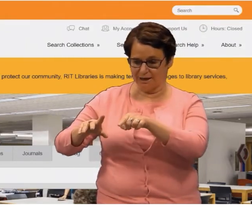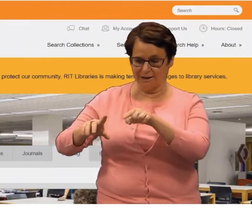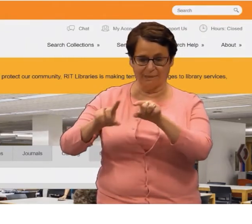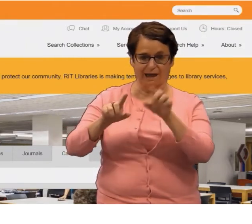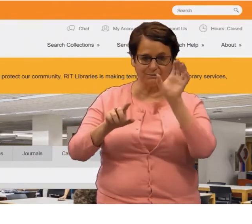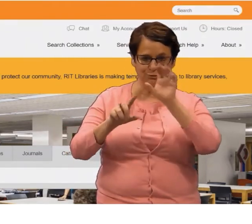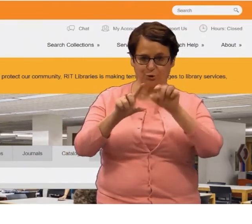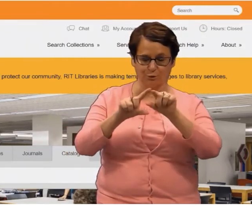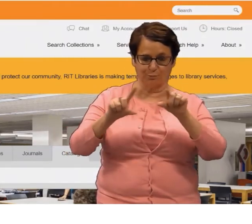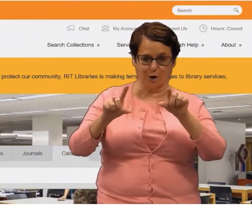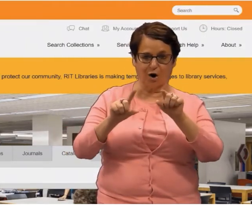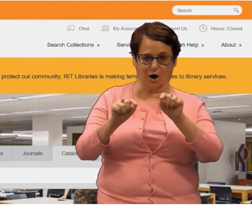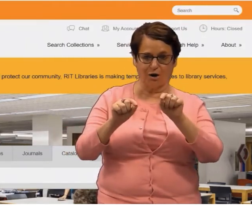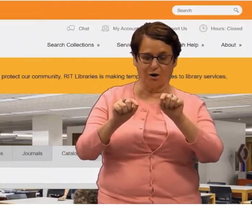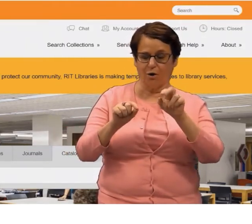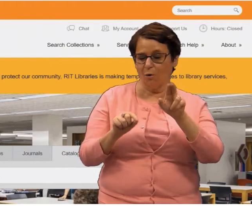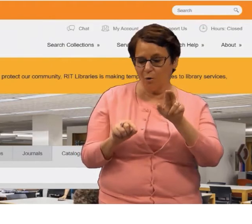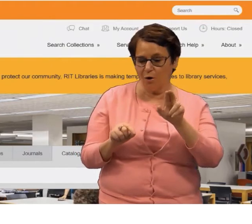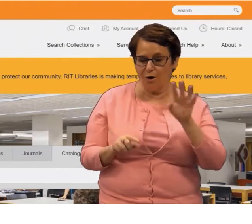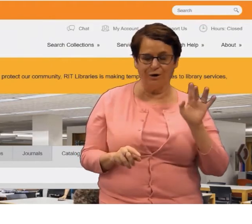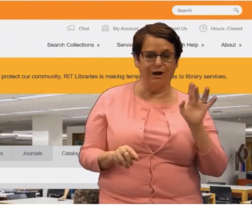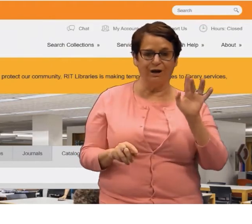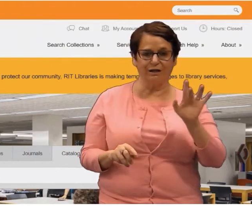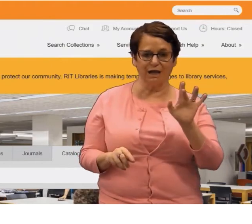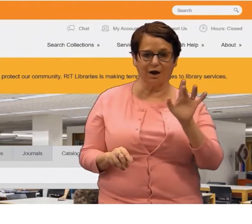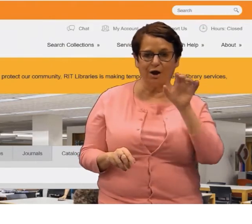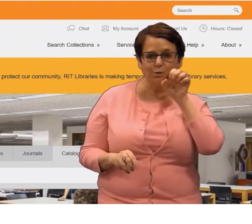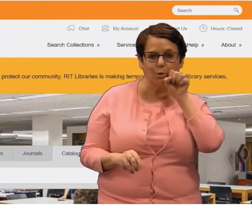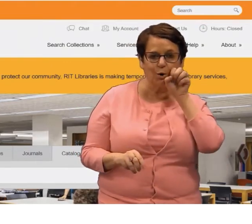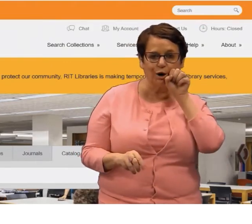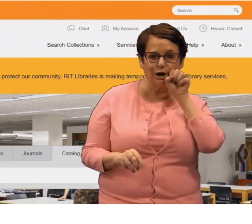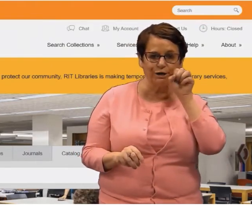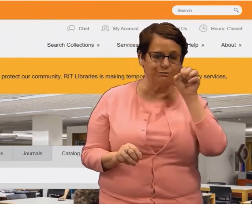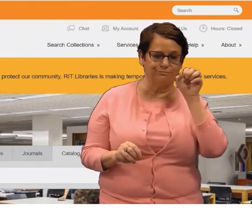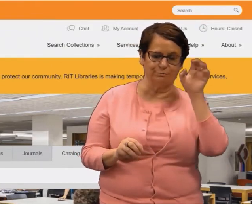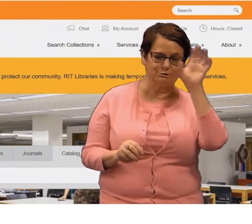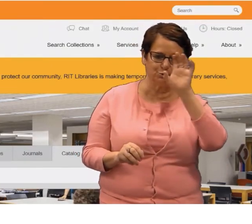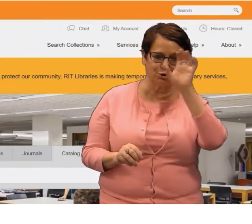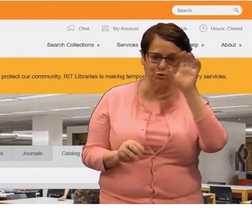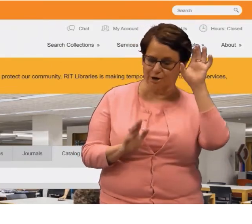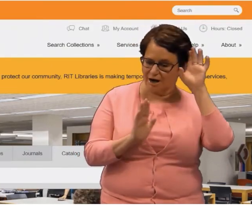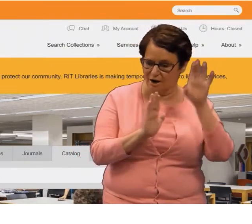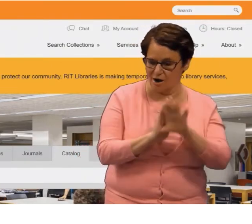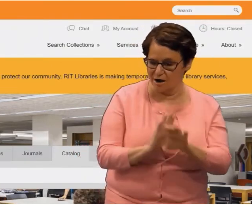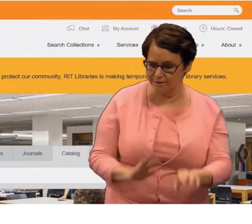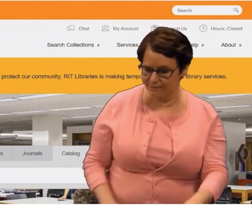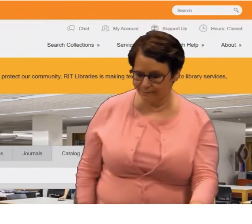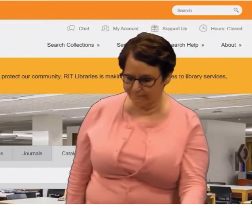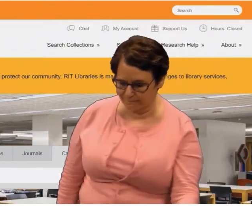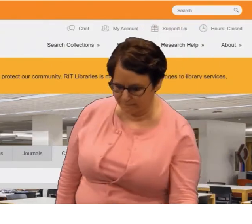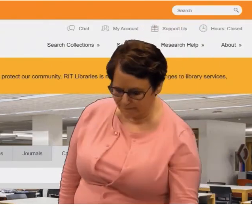I can type in the search bar or click on the orange search icon.